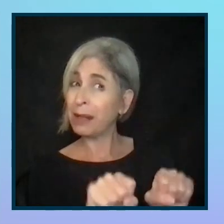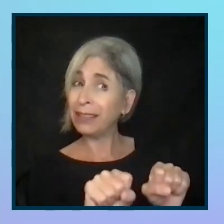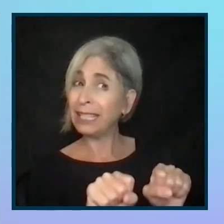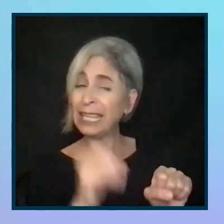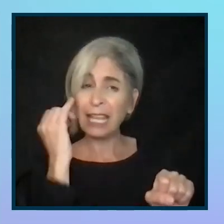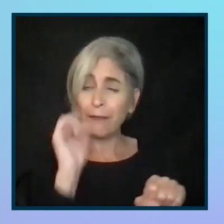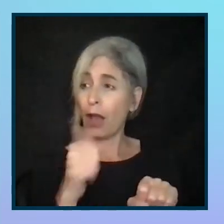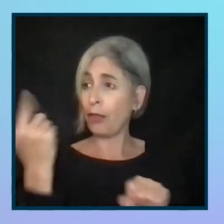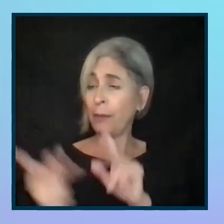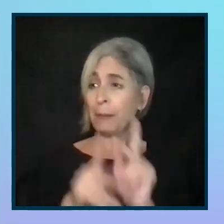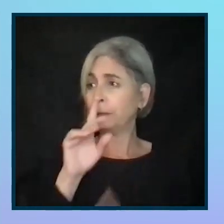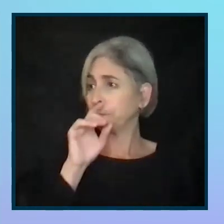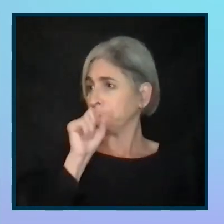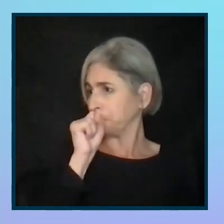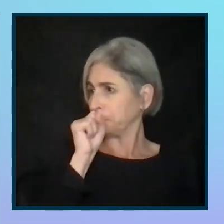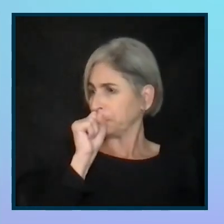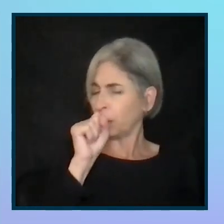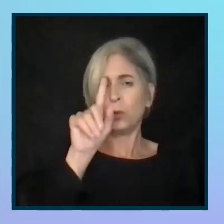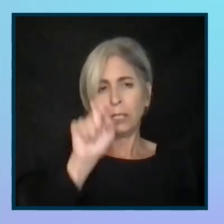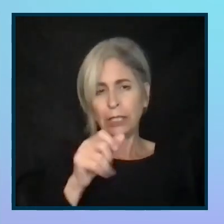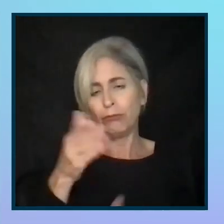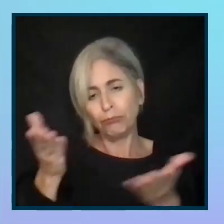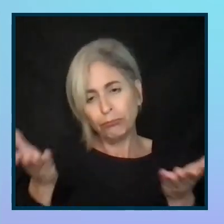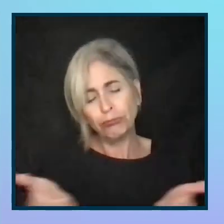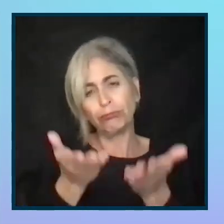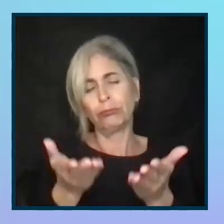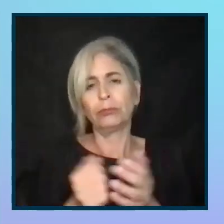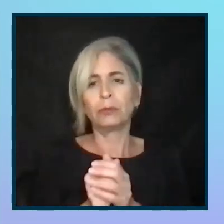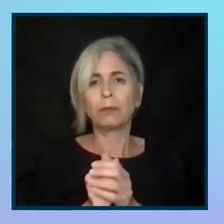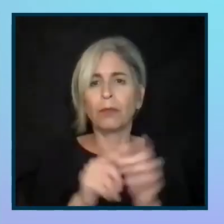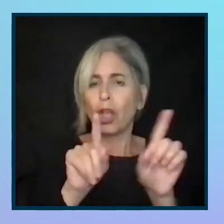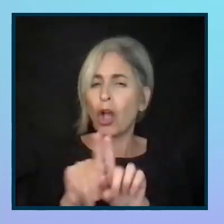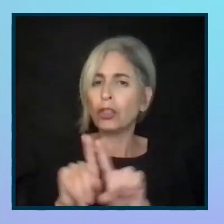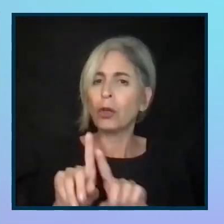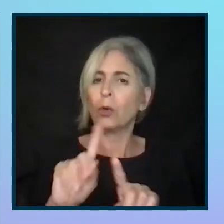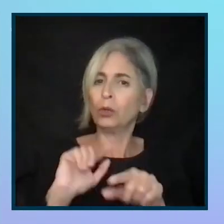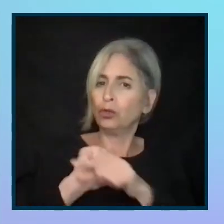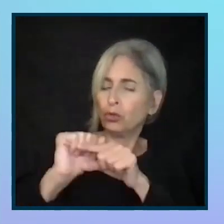So additionally, we've also been rolling out training to all our teams.